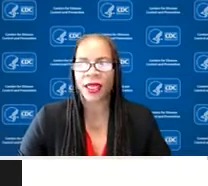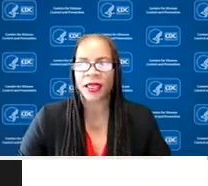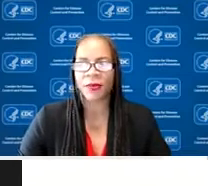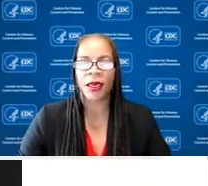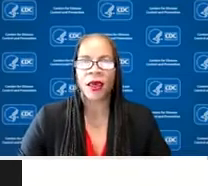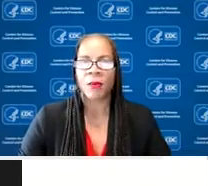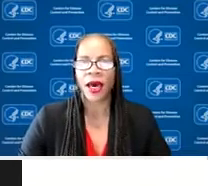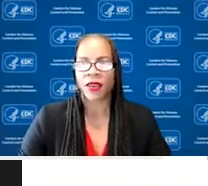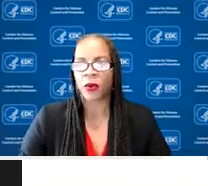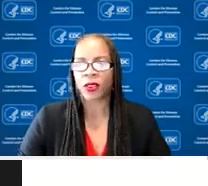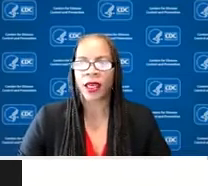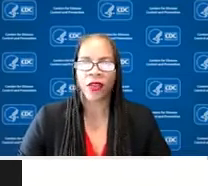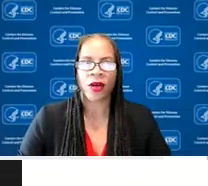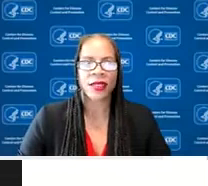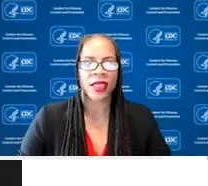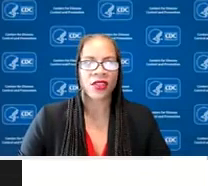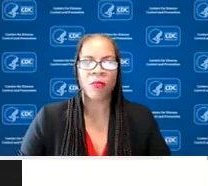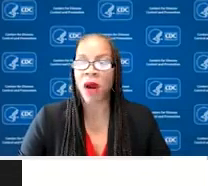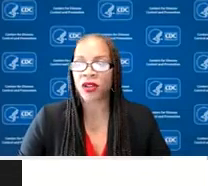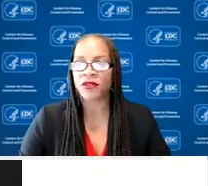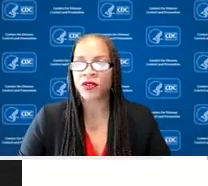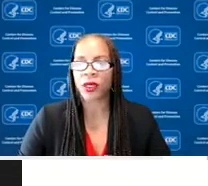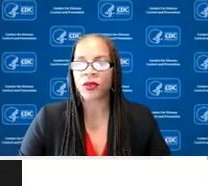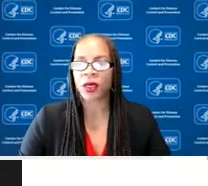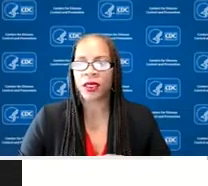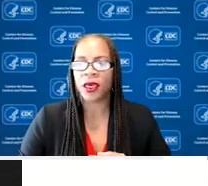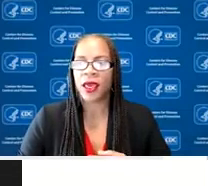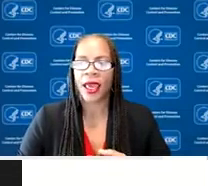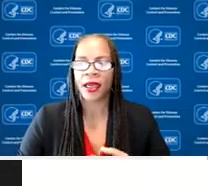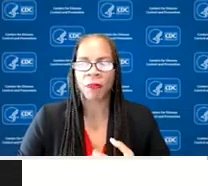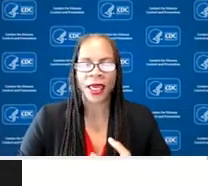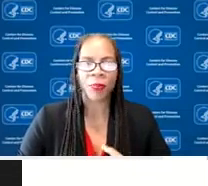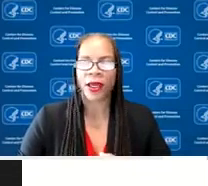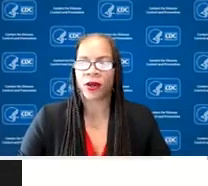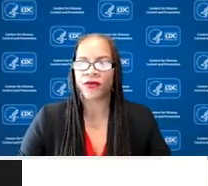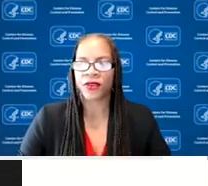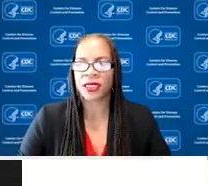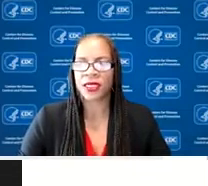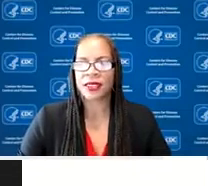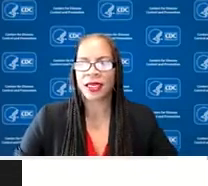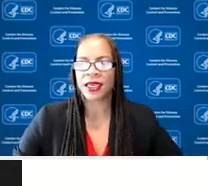a pandemic by the World Health Organization in March of 2020. And a big priority for CDC at